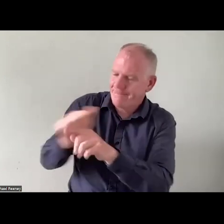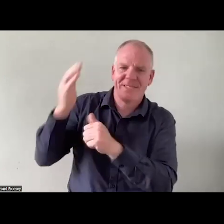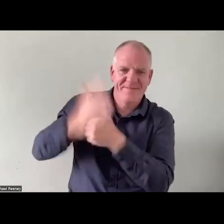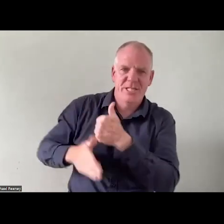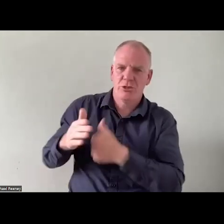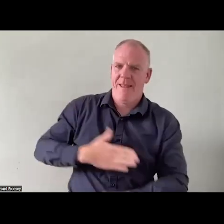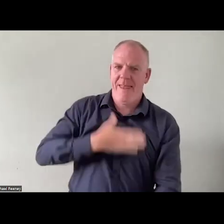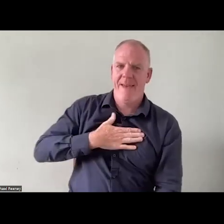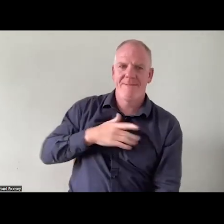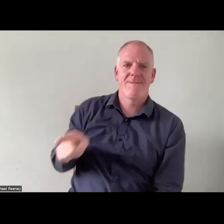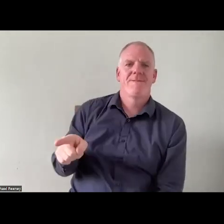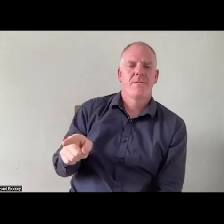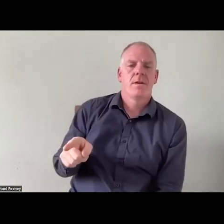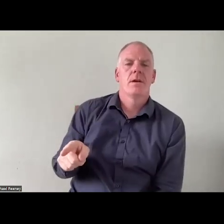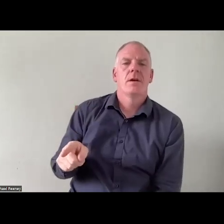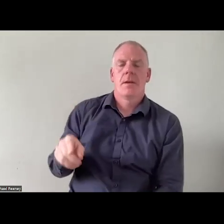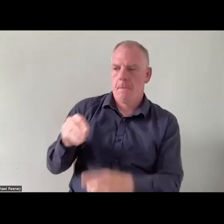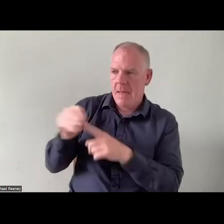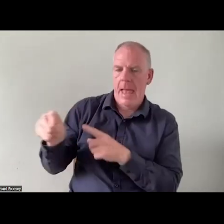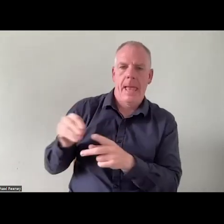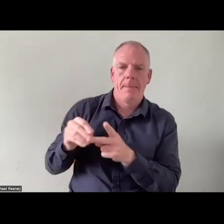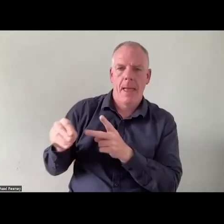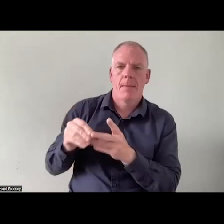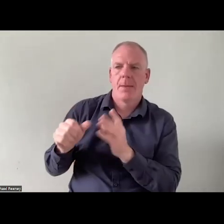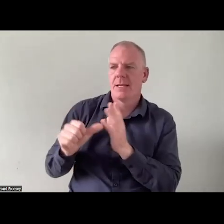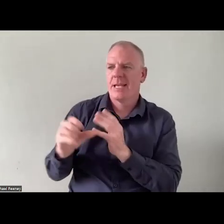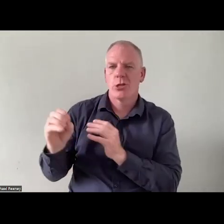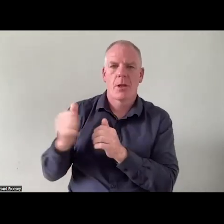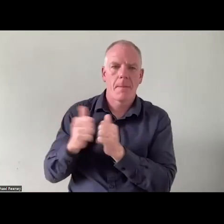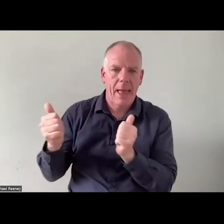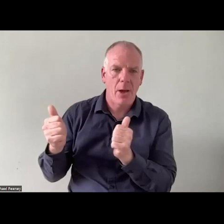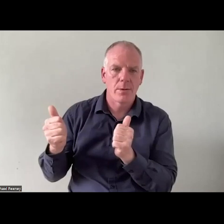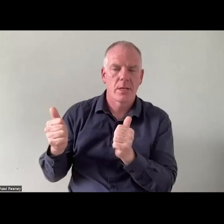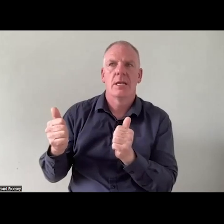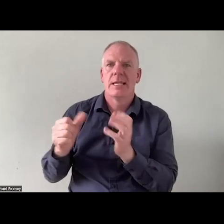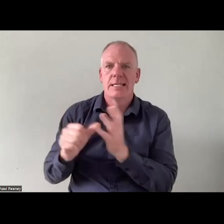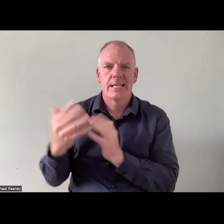So, by the time you pay them, maybe £600, now £650 possibly